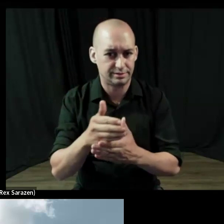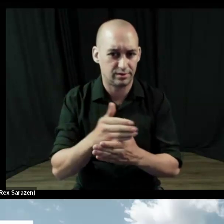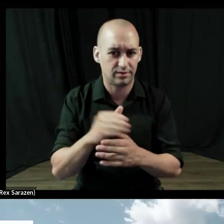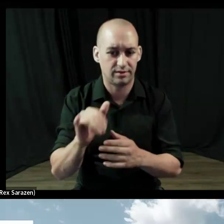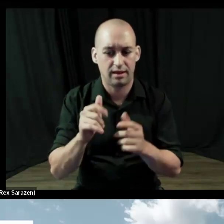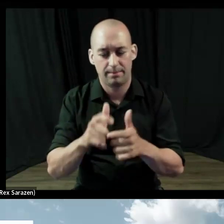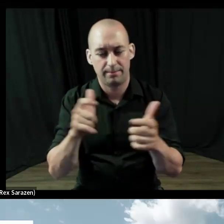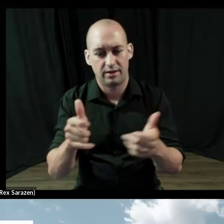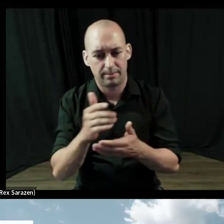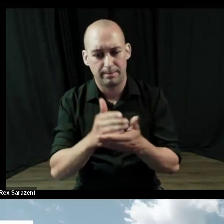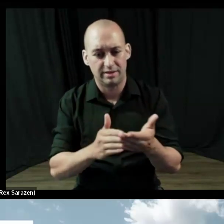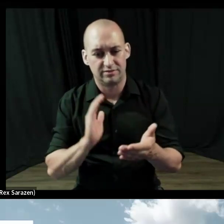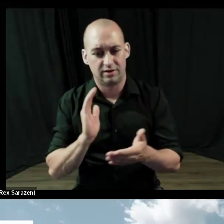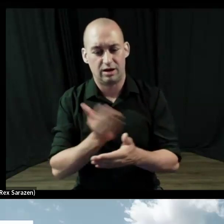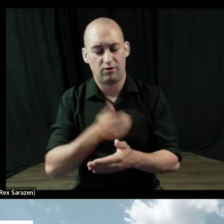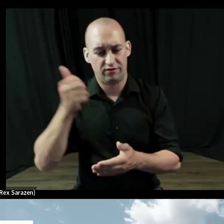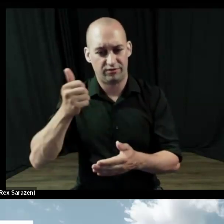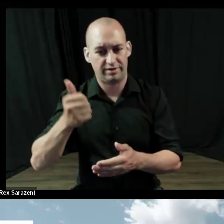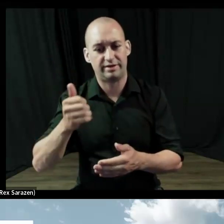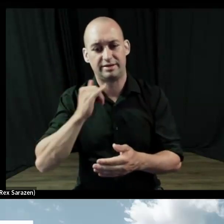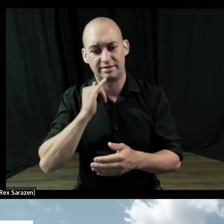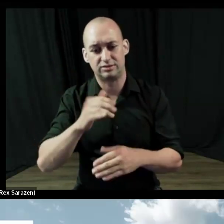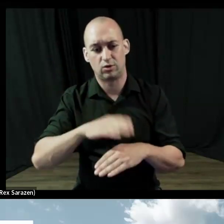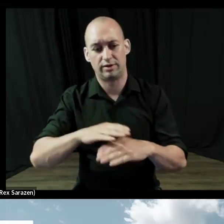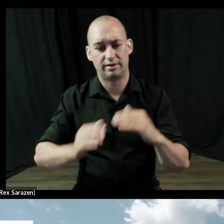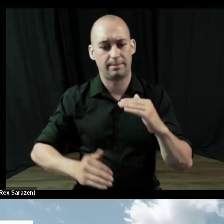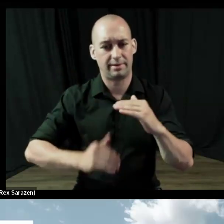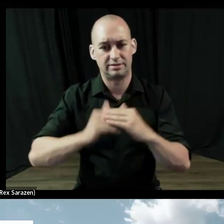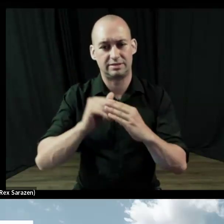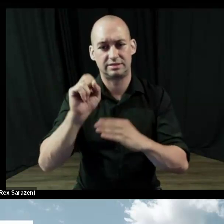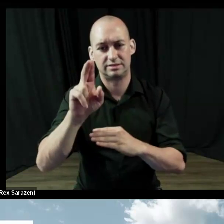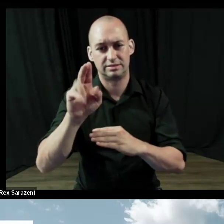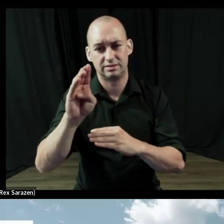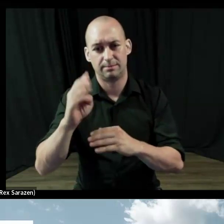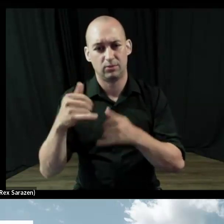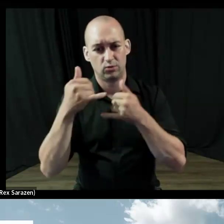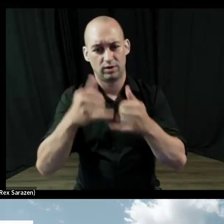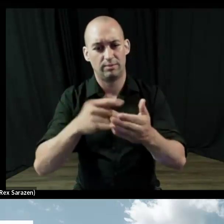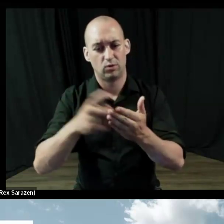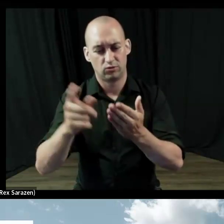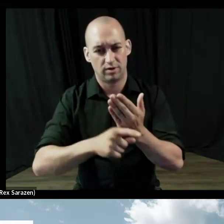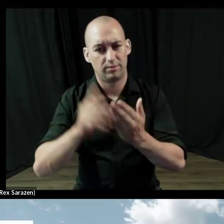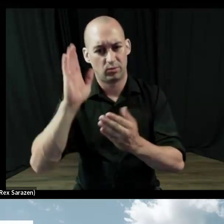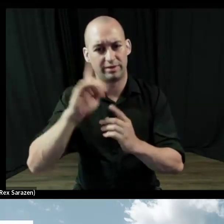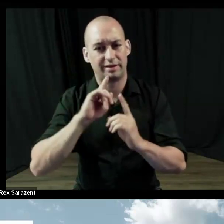our presentations today will be on the Capacity Subgrant Program. So we'll answer that question,